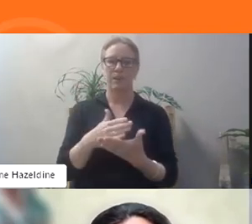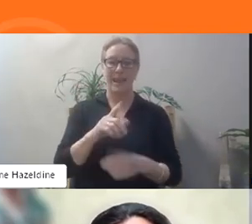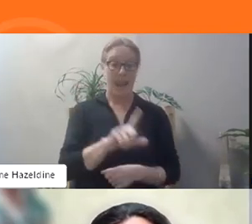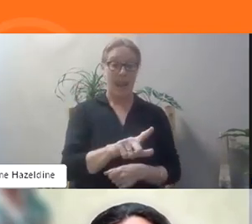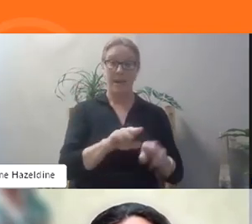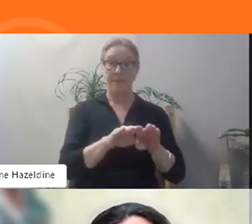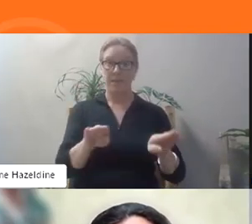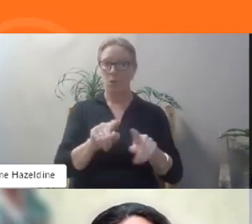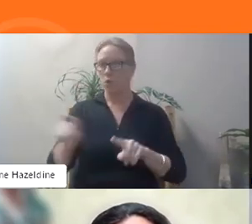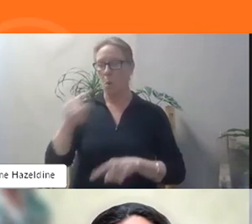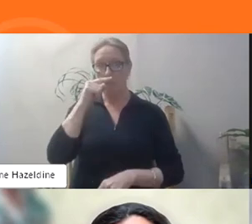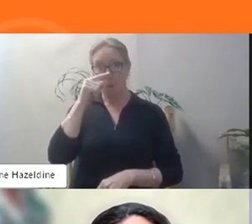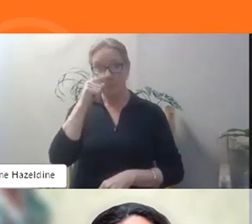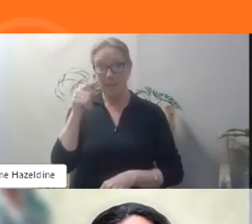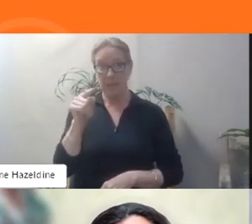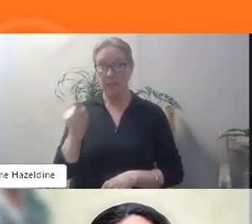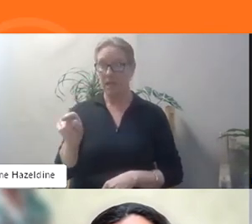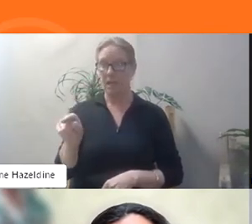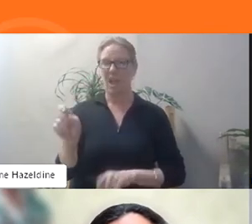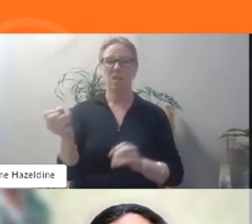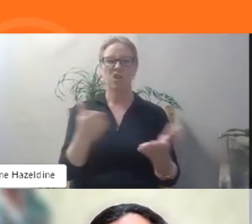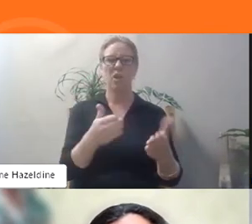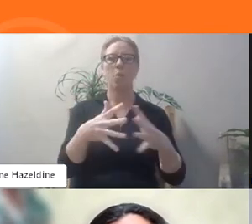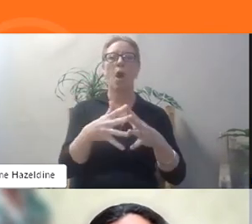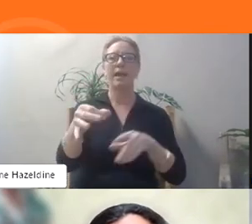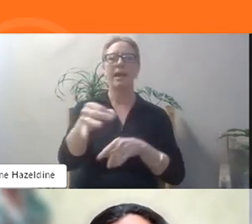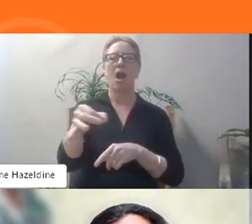Ponsonby and we also serve Waiheke and Great Barrier Island, so quite